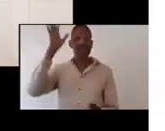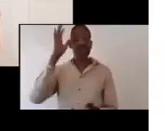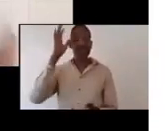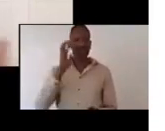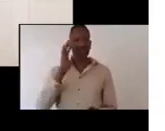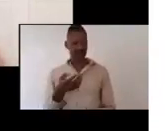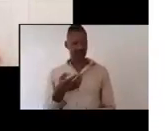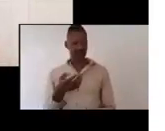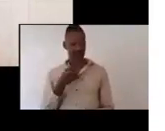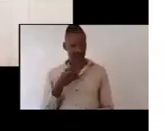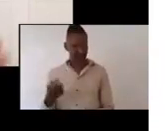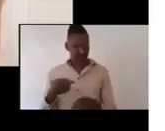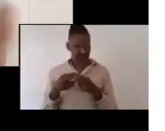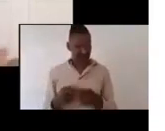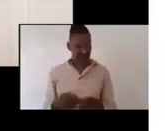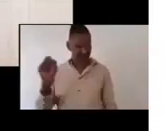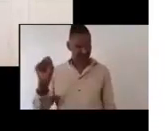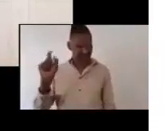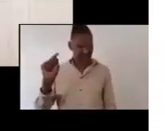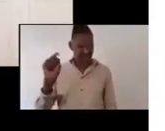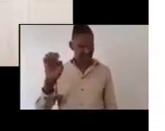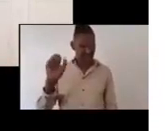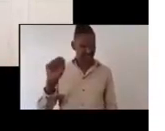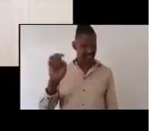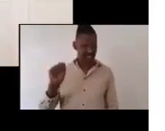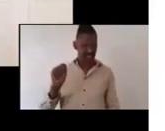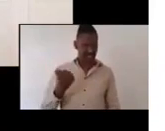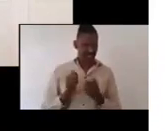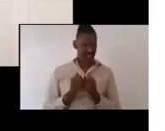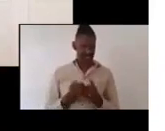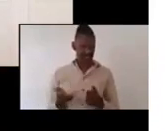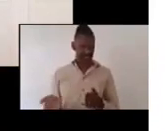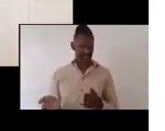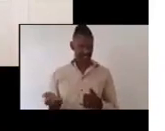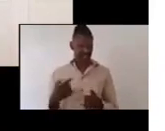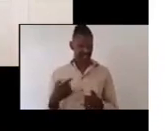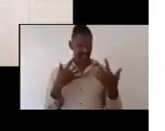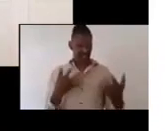answer, or do the right thing. That is, to do the thing they are presented with.